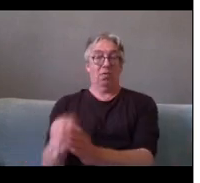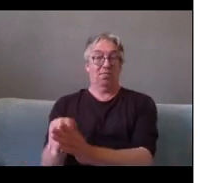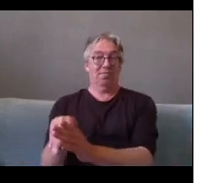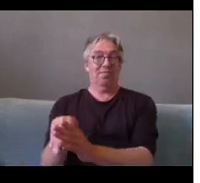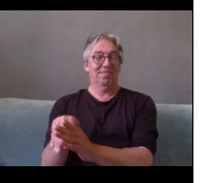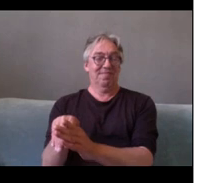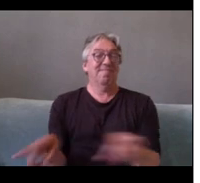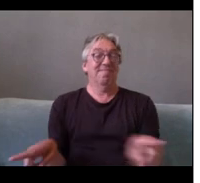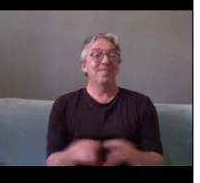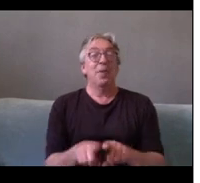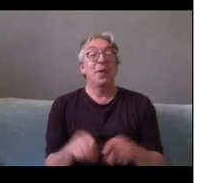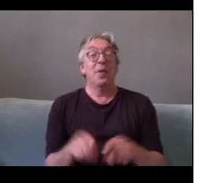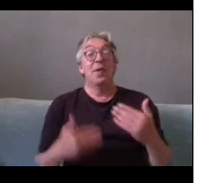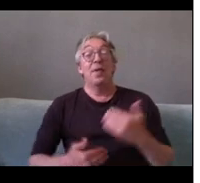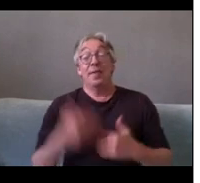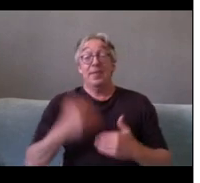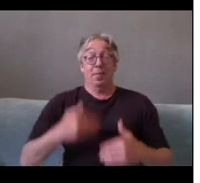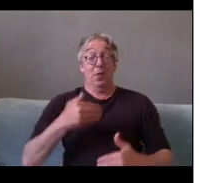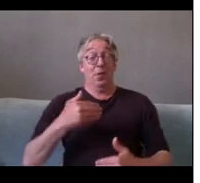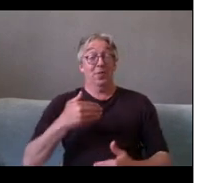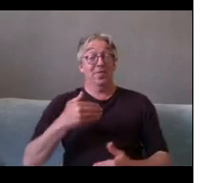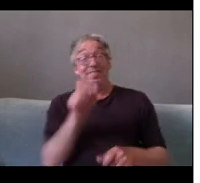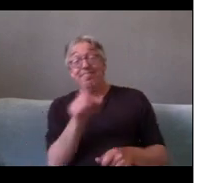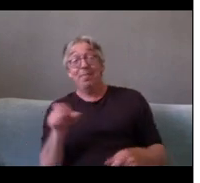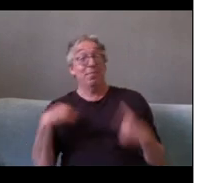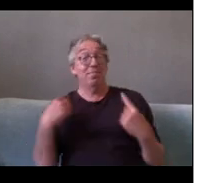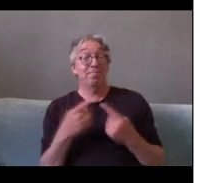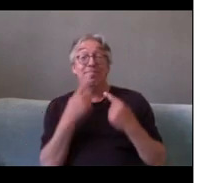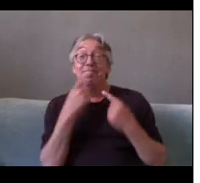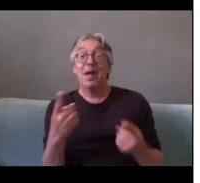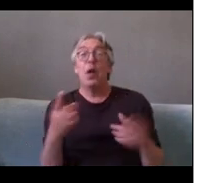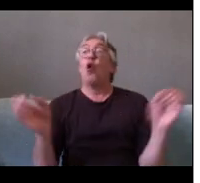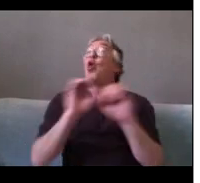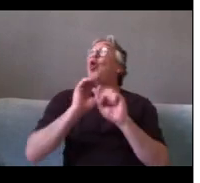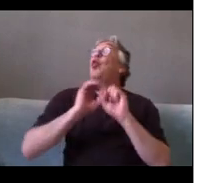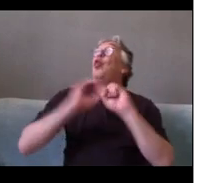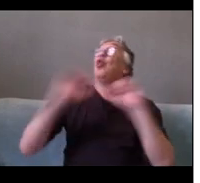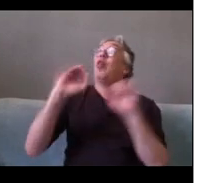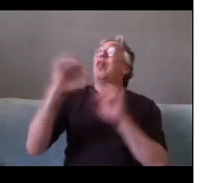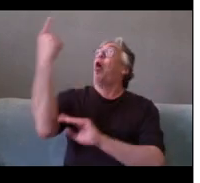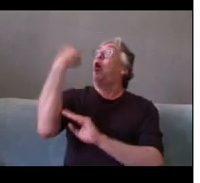"Nothing about Us, without us", what does that mean in terms of data?